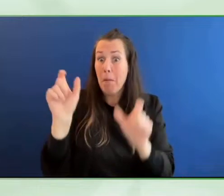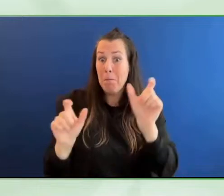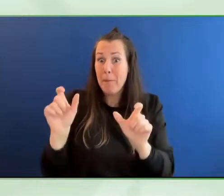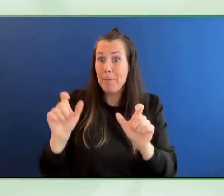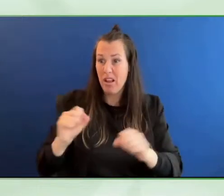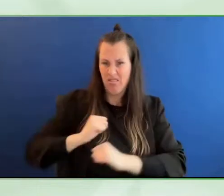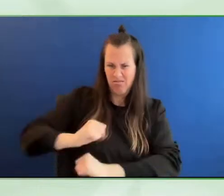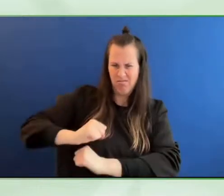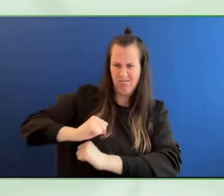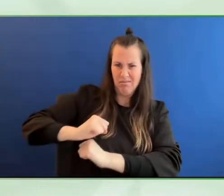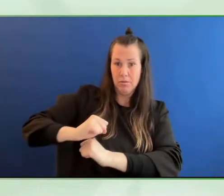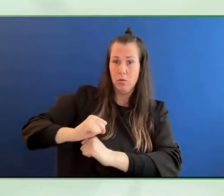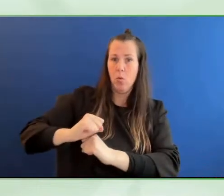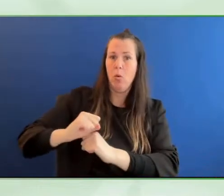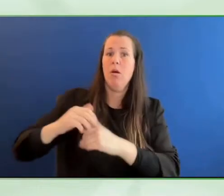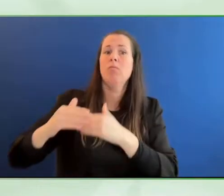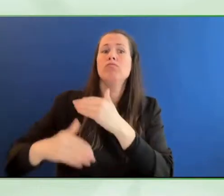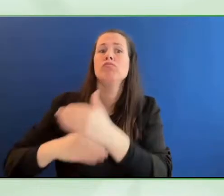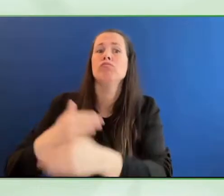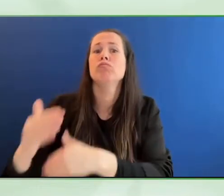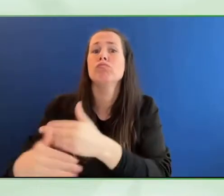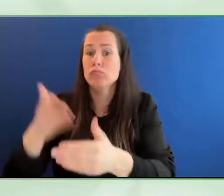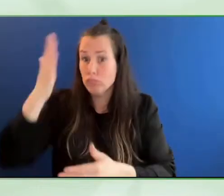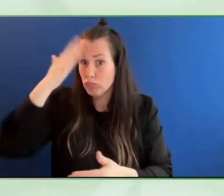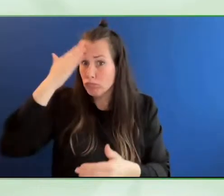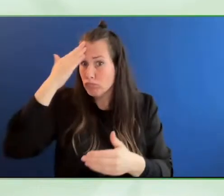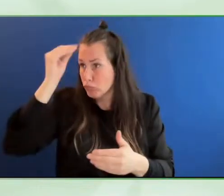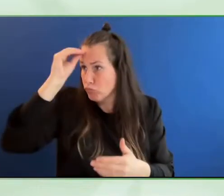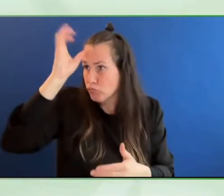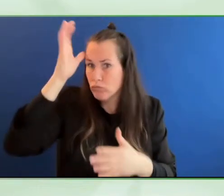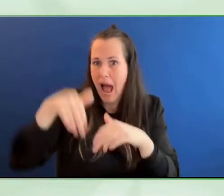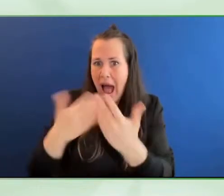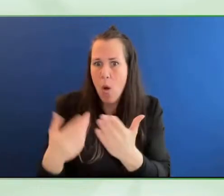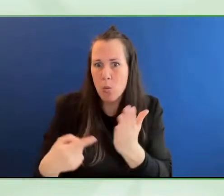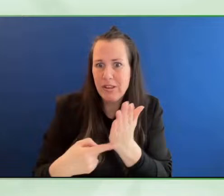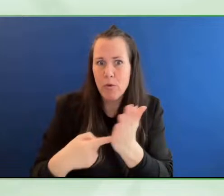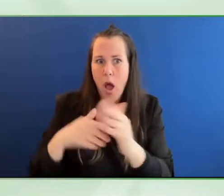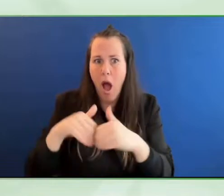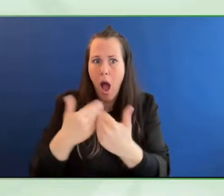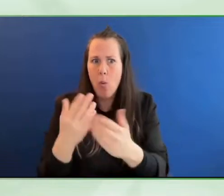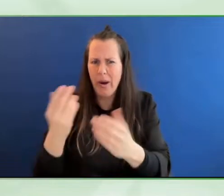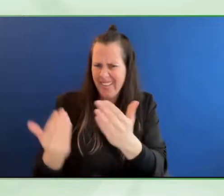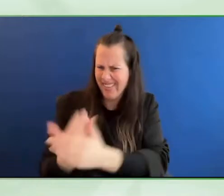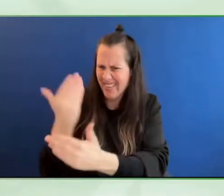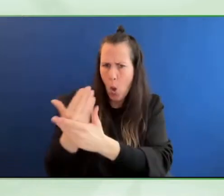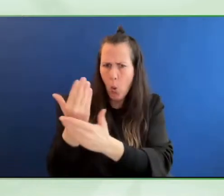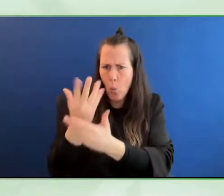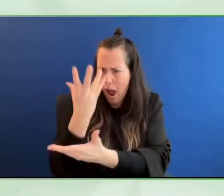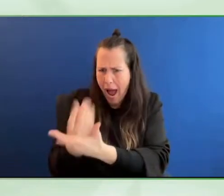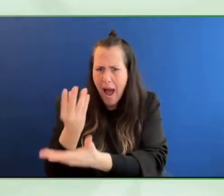So you've got this logical progression of technology, but AI is taking us to another place where we can do things that we can't conceive even now.